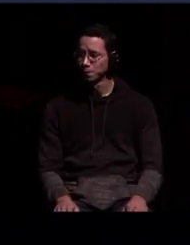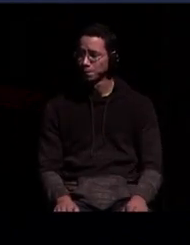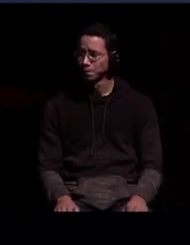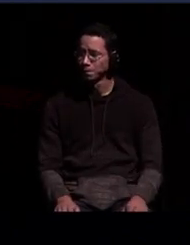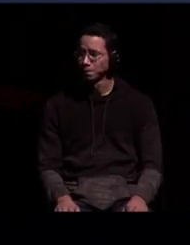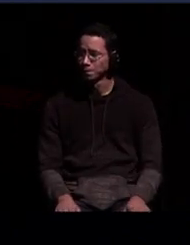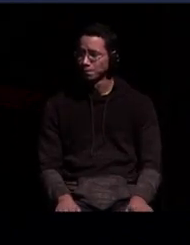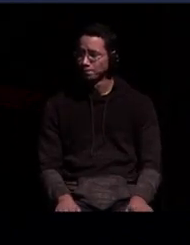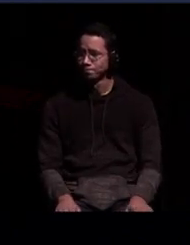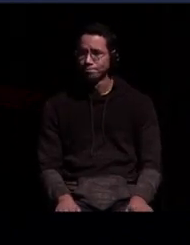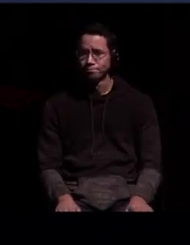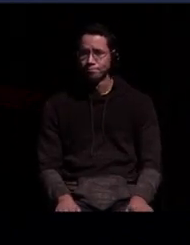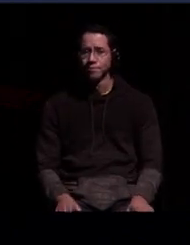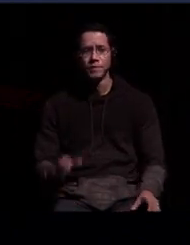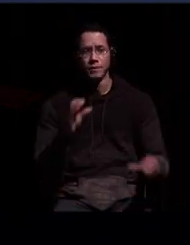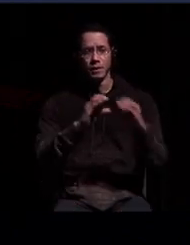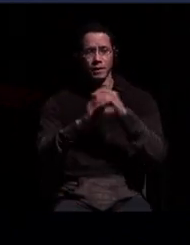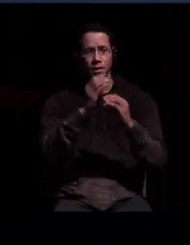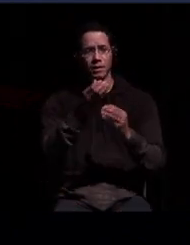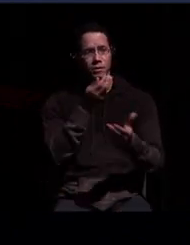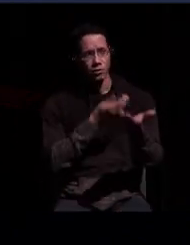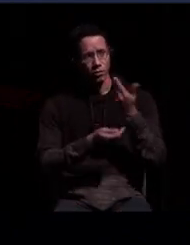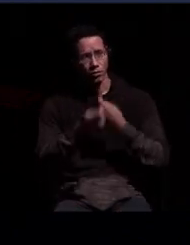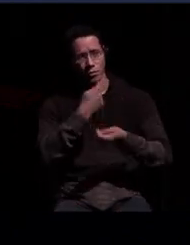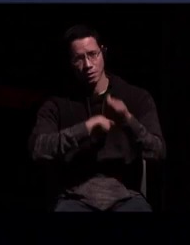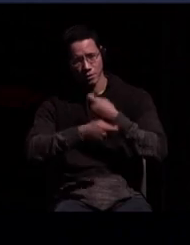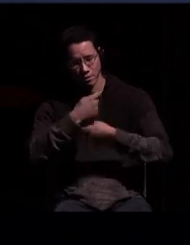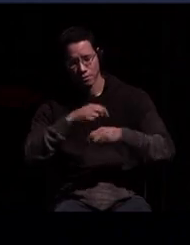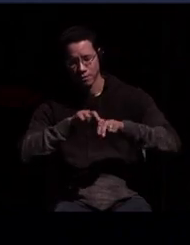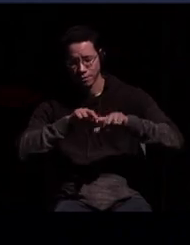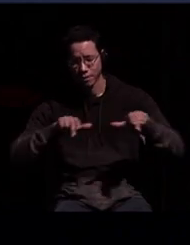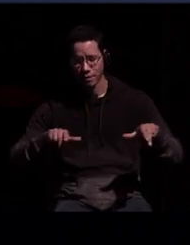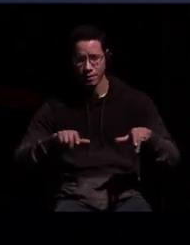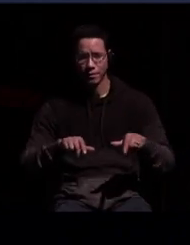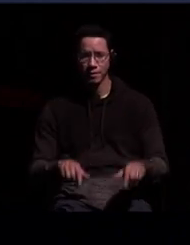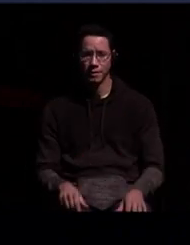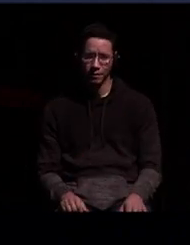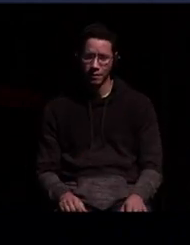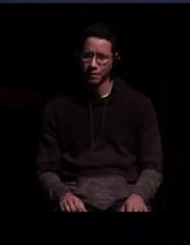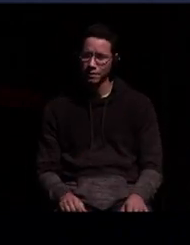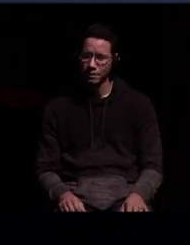the roads along which... this kind of research is followed.